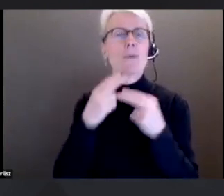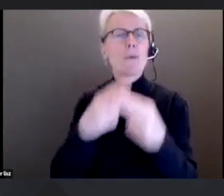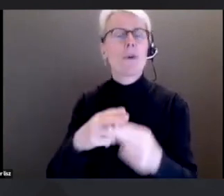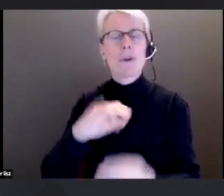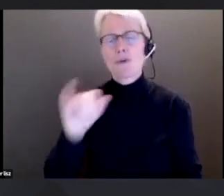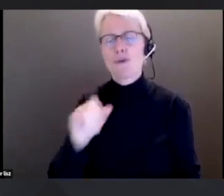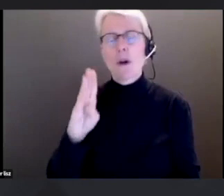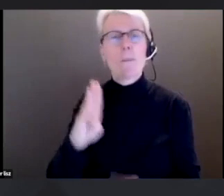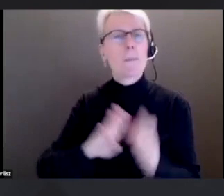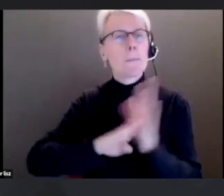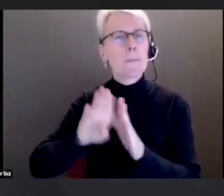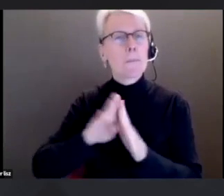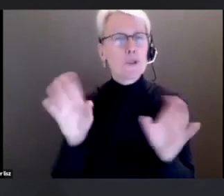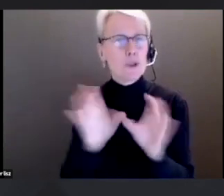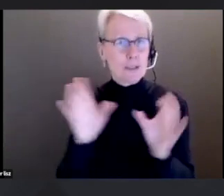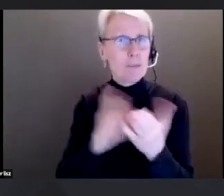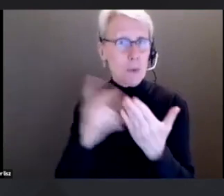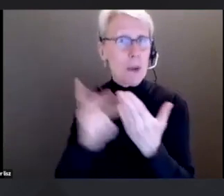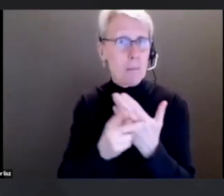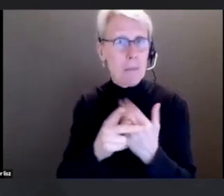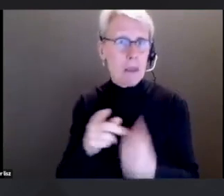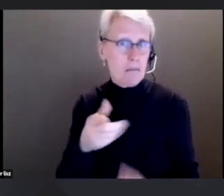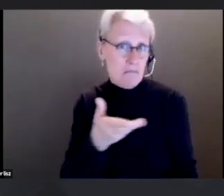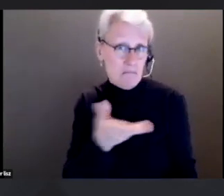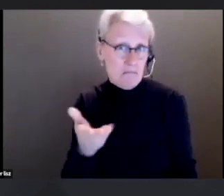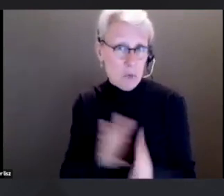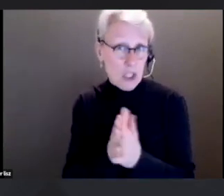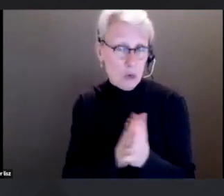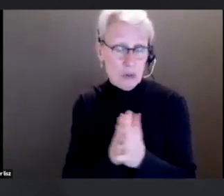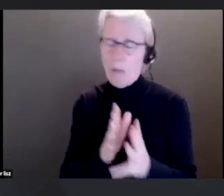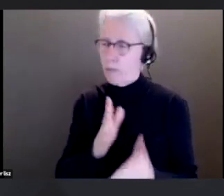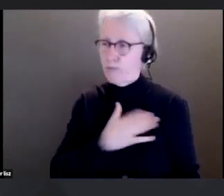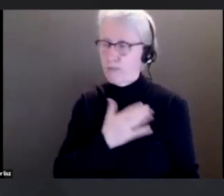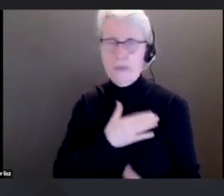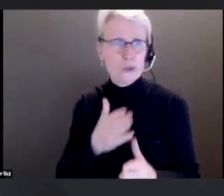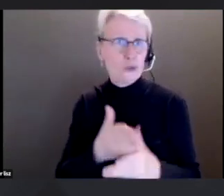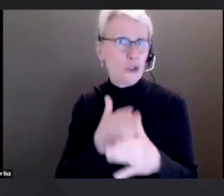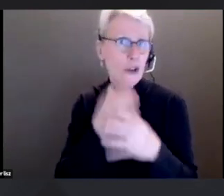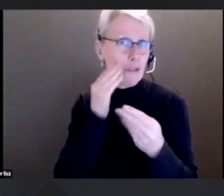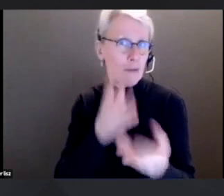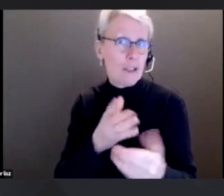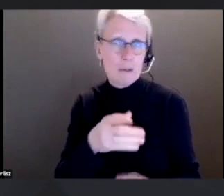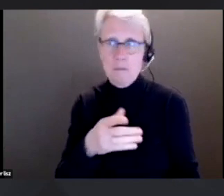You can contact us by emailing the info@supportemployment.ca email. Thanks so much.